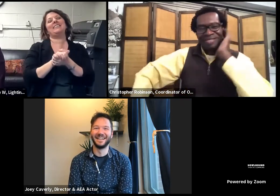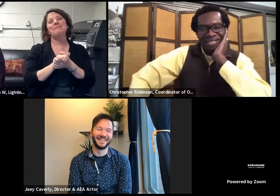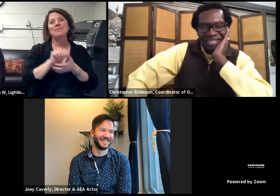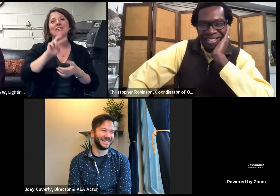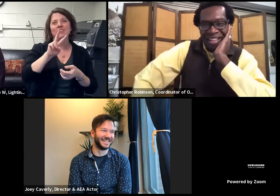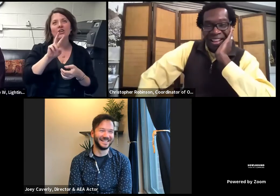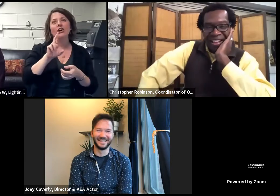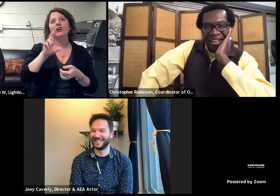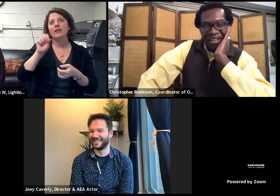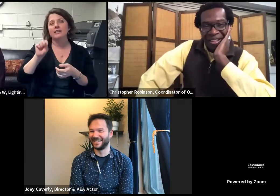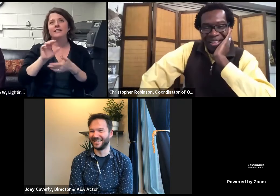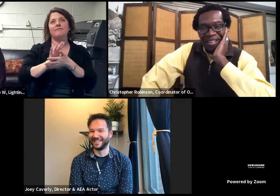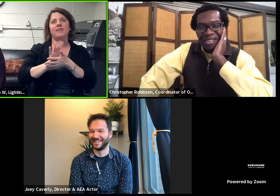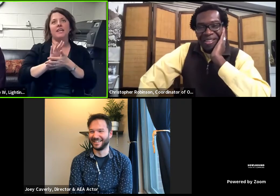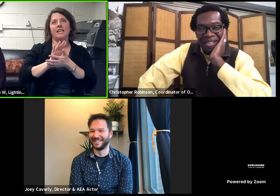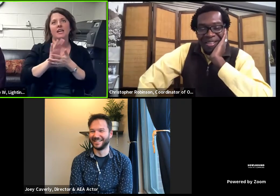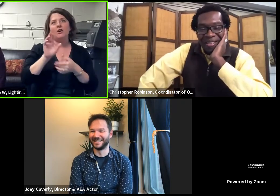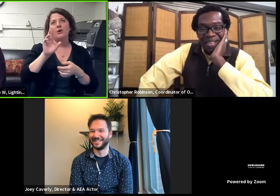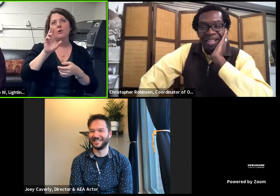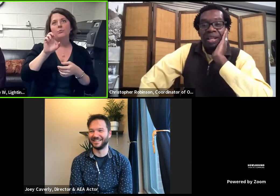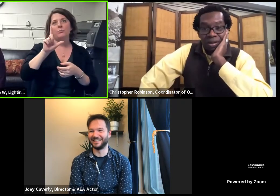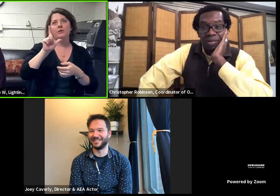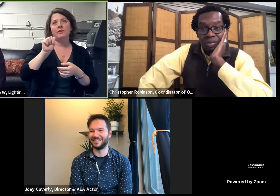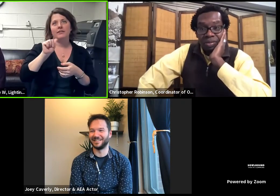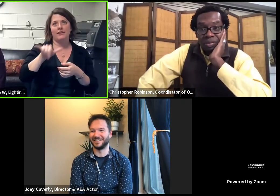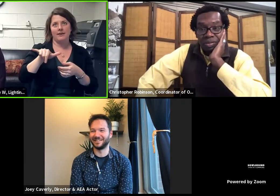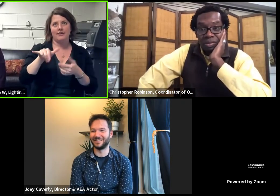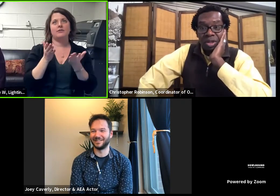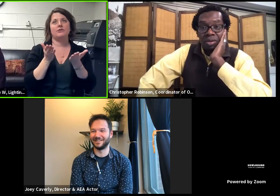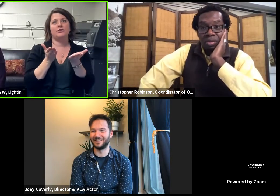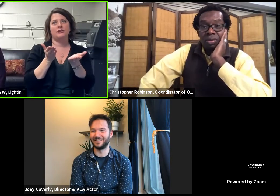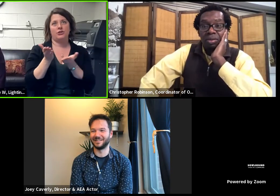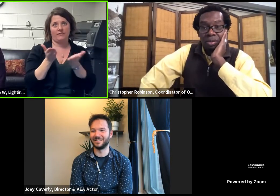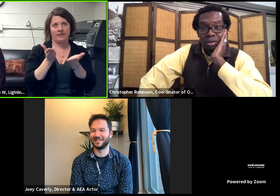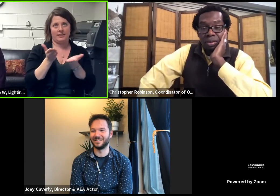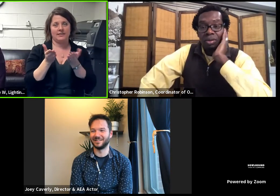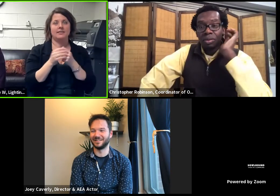You said something that's great. Well, VRS, it's video relay service,